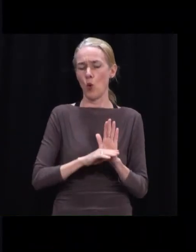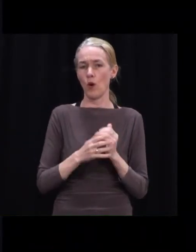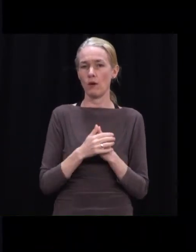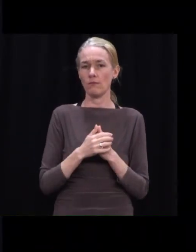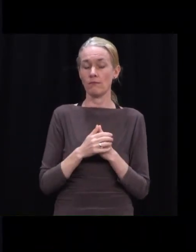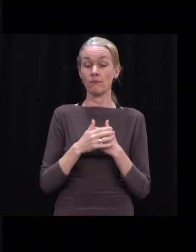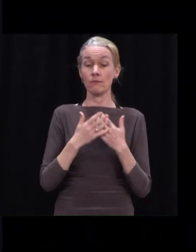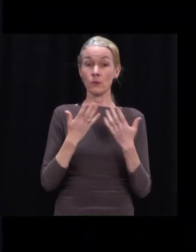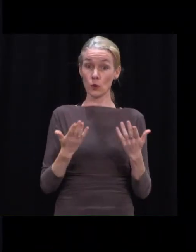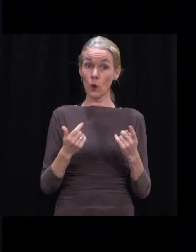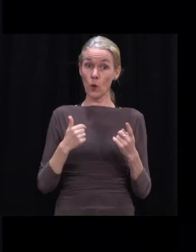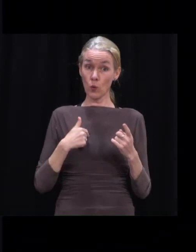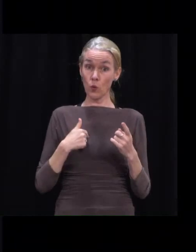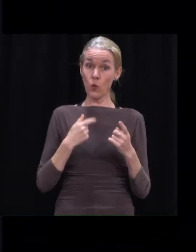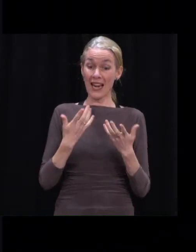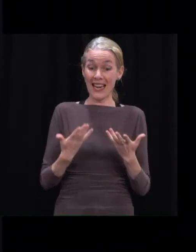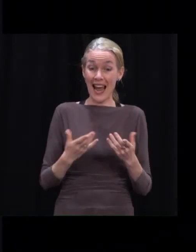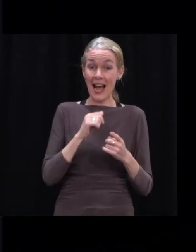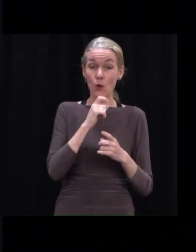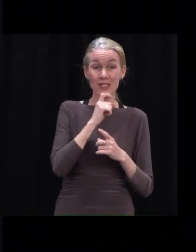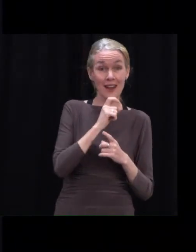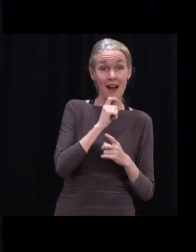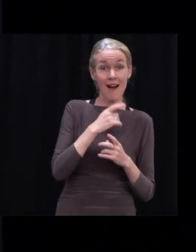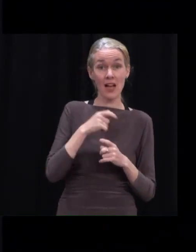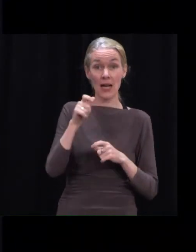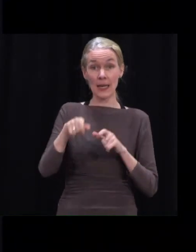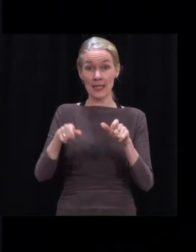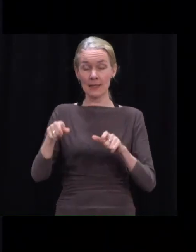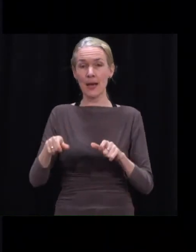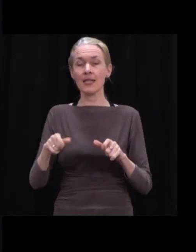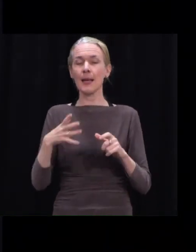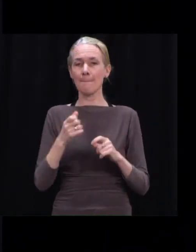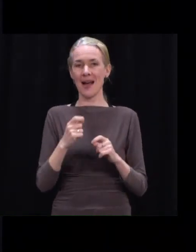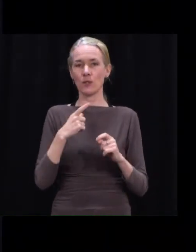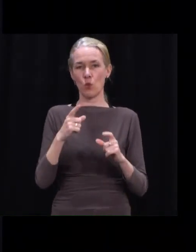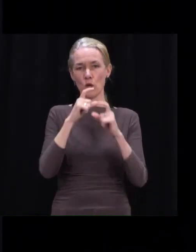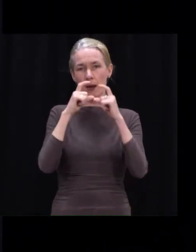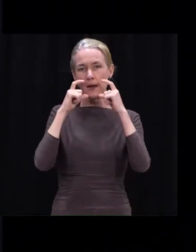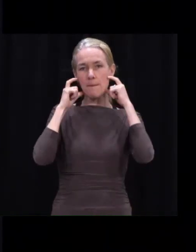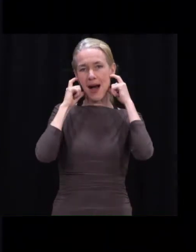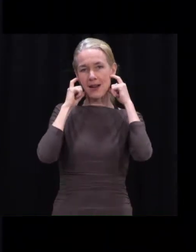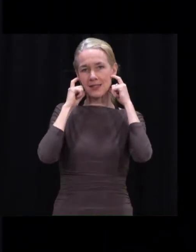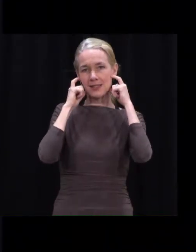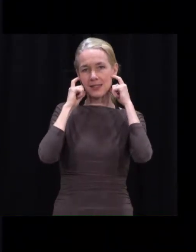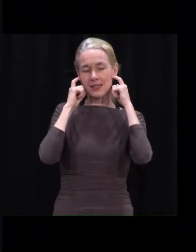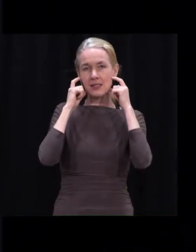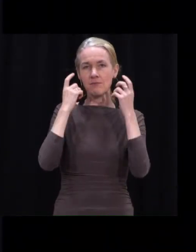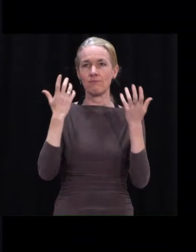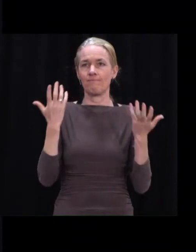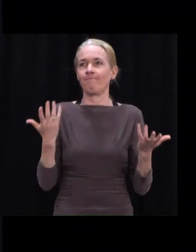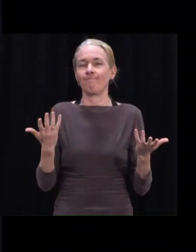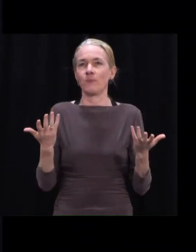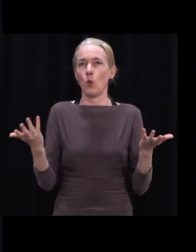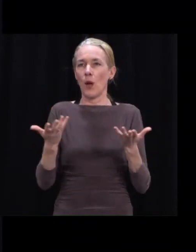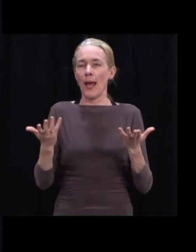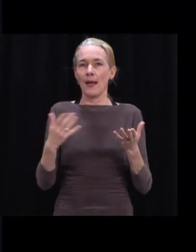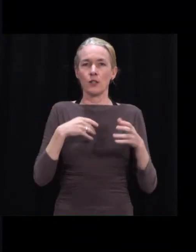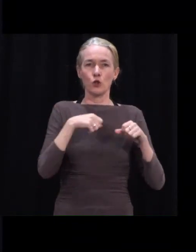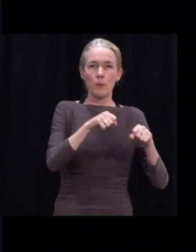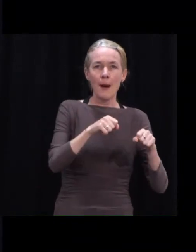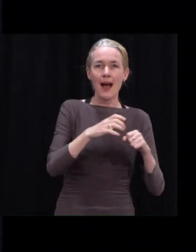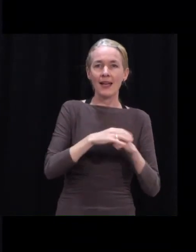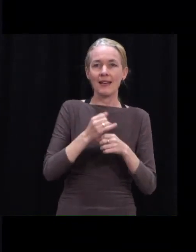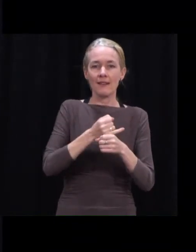Because Delta has changed the